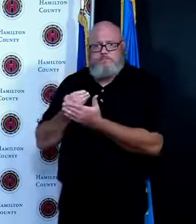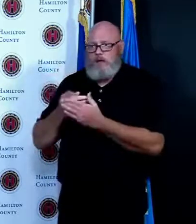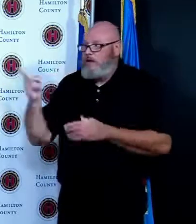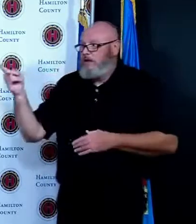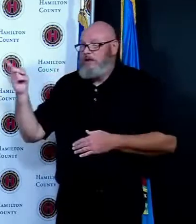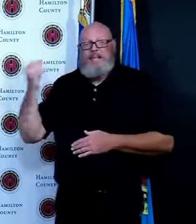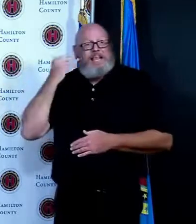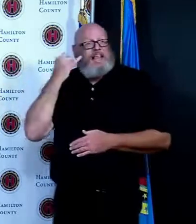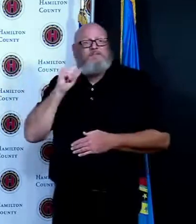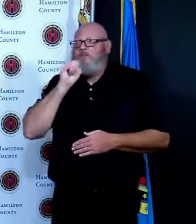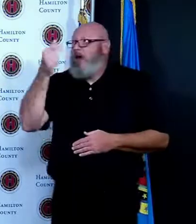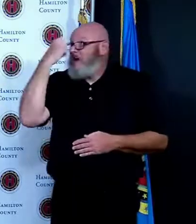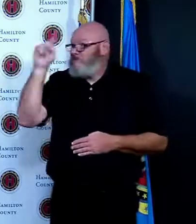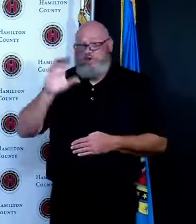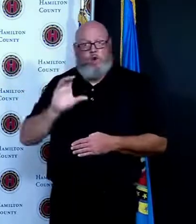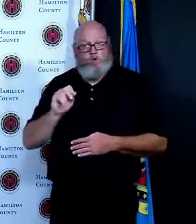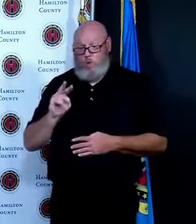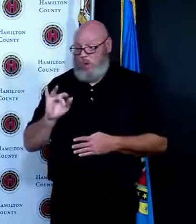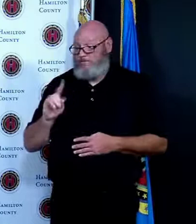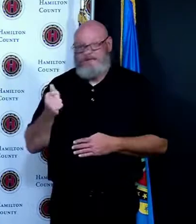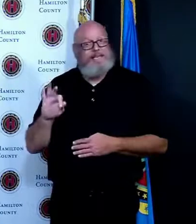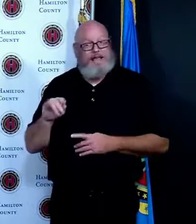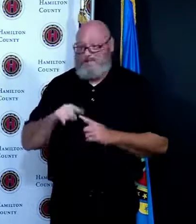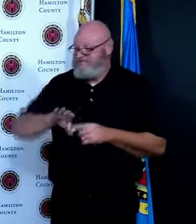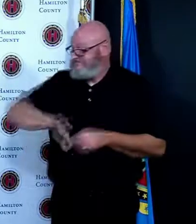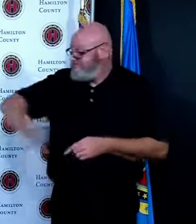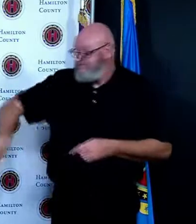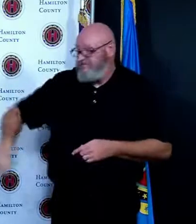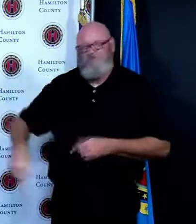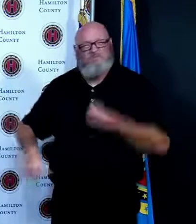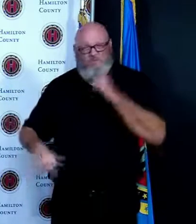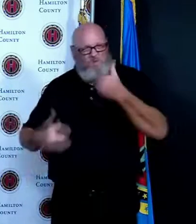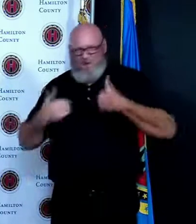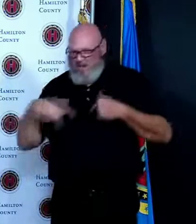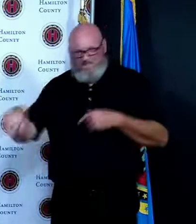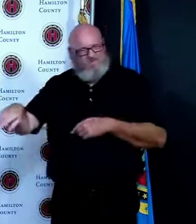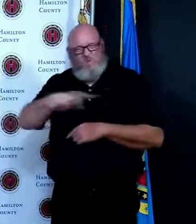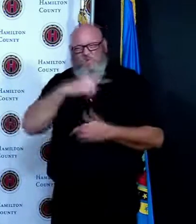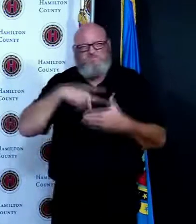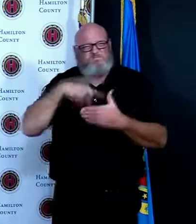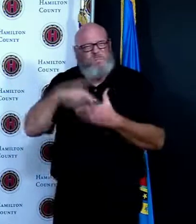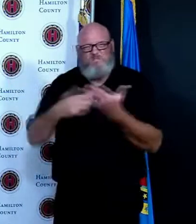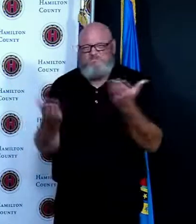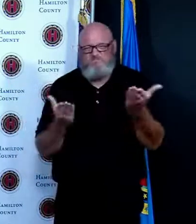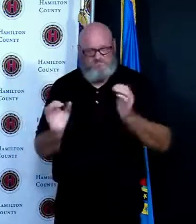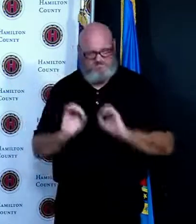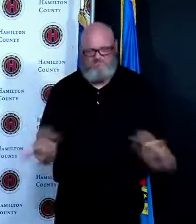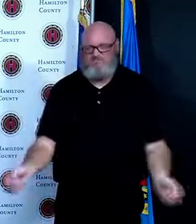so I'm also I mentioned we we're adapting we've adapted I can't tell you how much we've